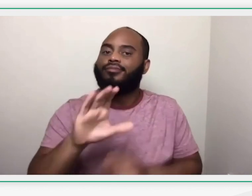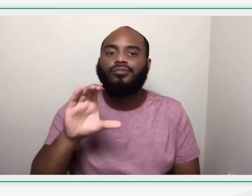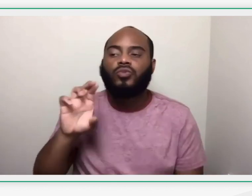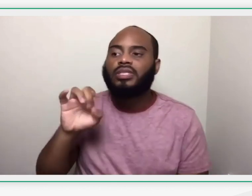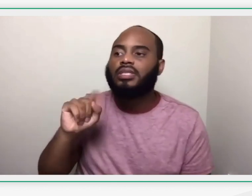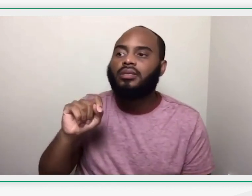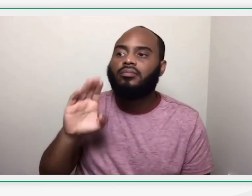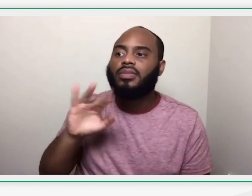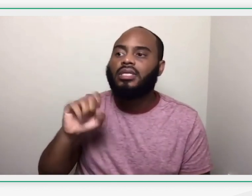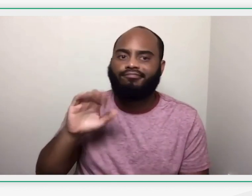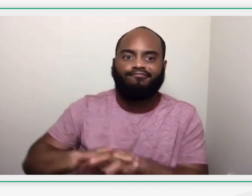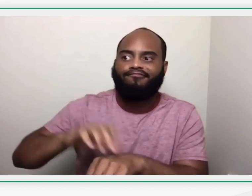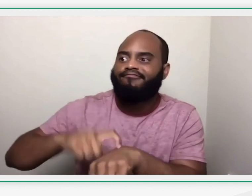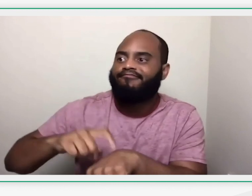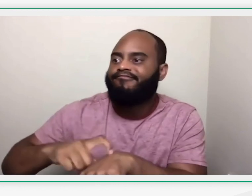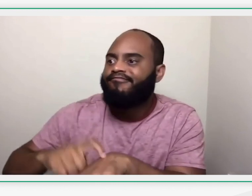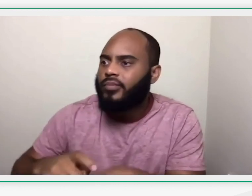I notice when you pay your credit bills on time,